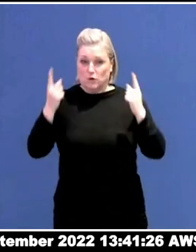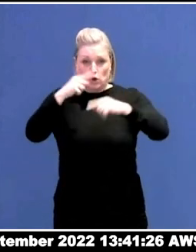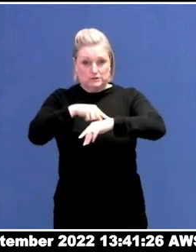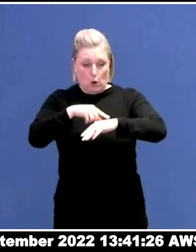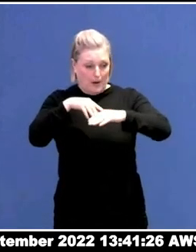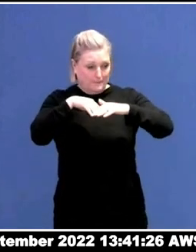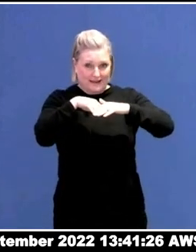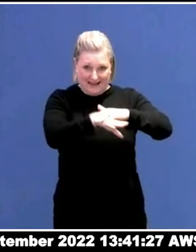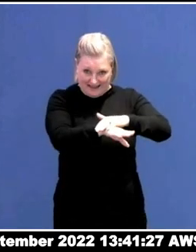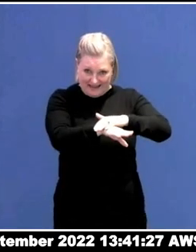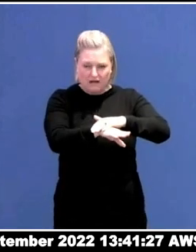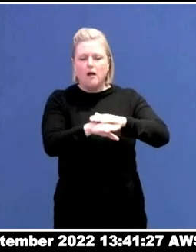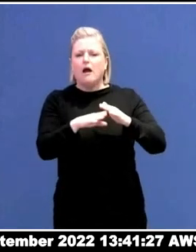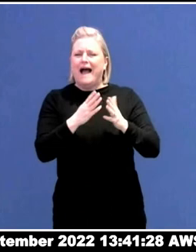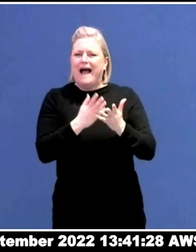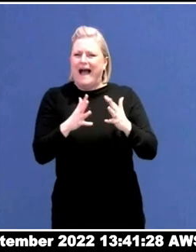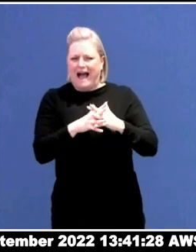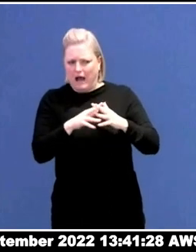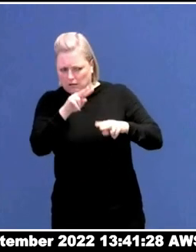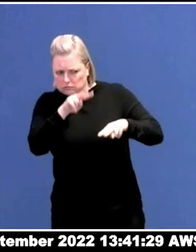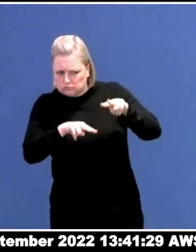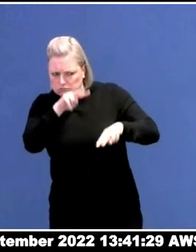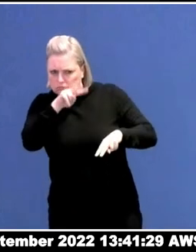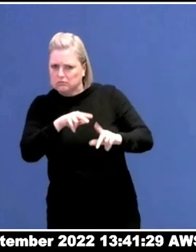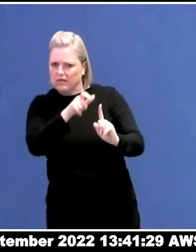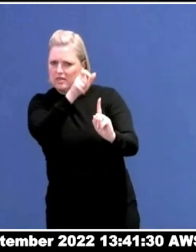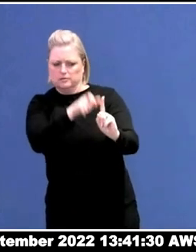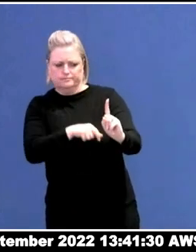Can I go back to you, Ms Sharma. Have you looked at the question of screening and assessment?